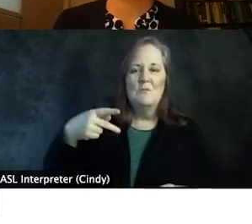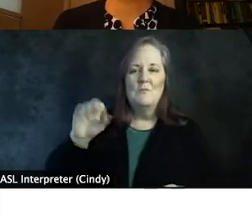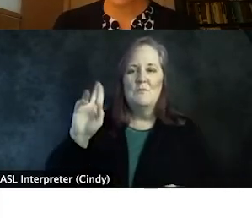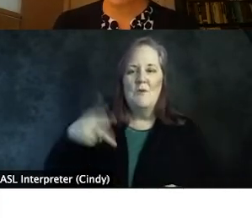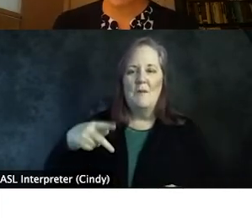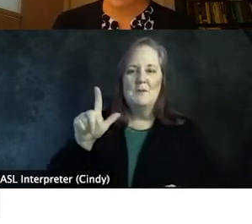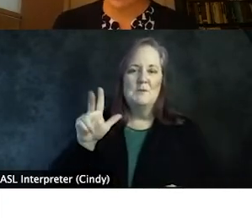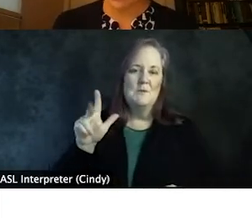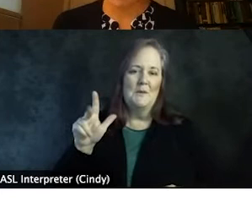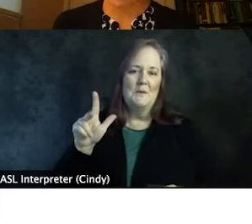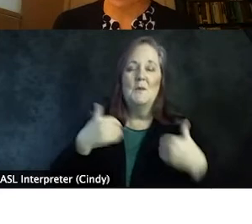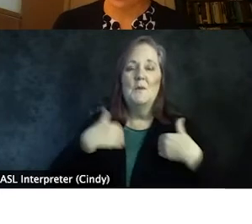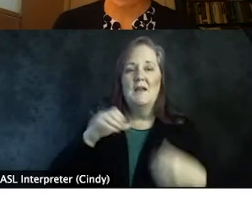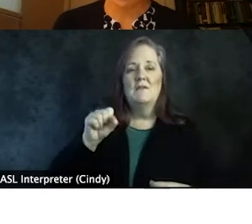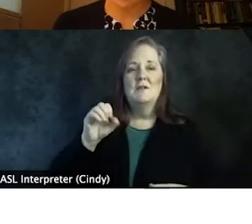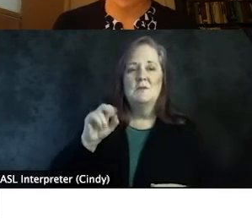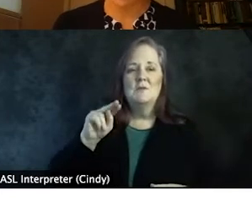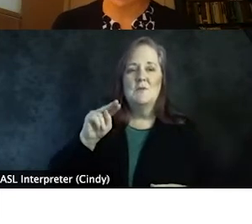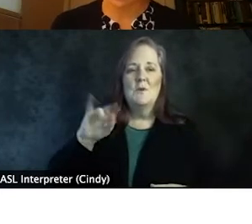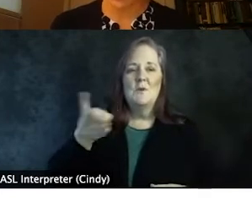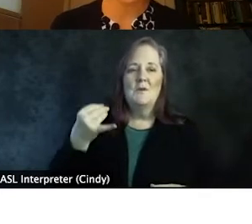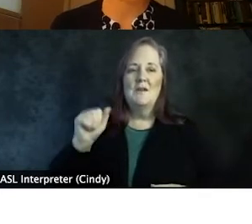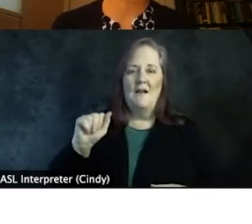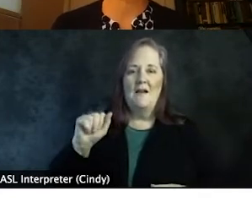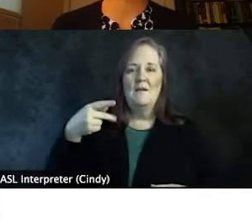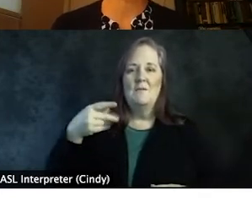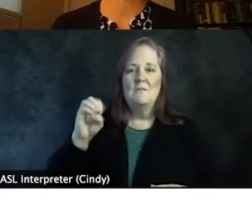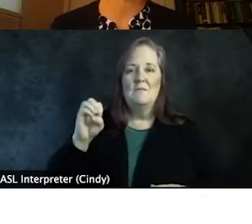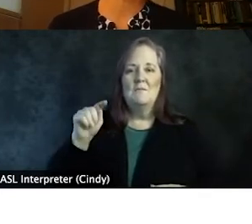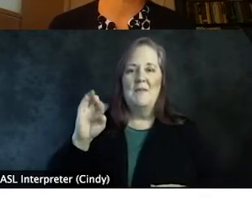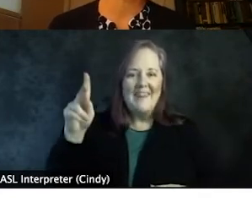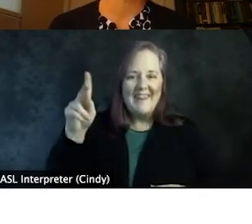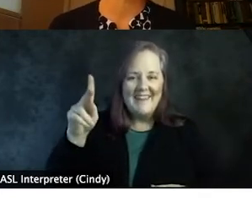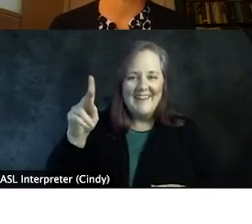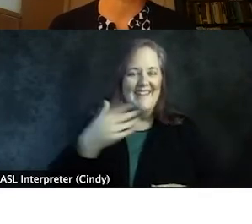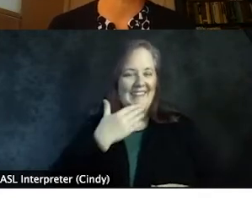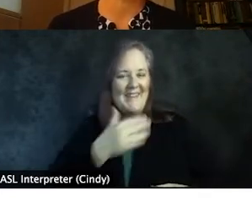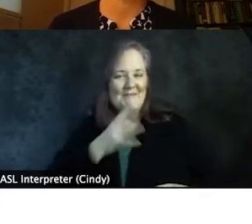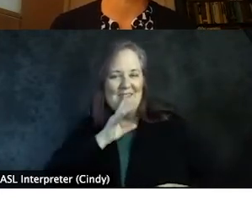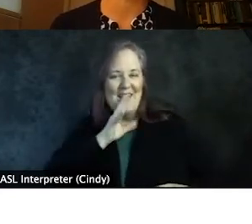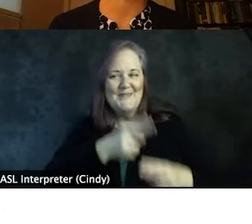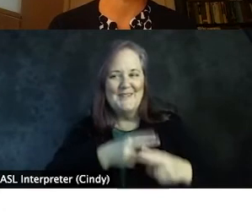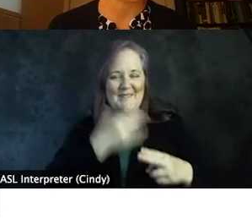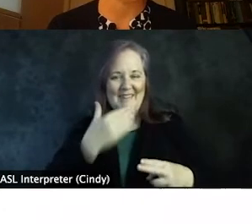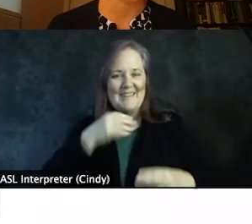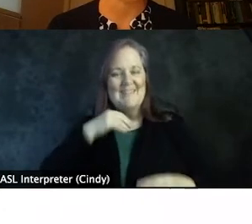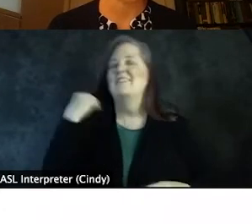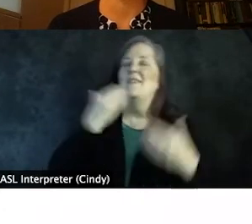or if they receive public health insurance, which is MediCal in California, the state's Medicaid program.